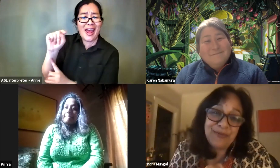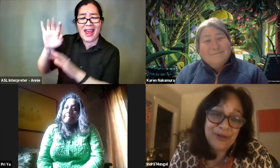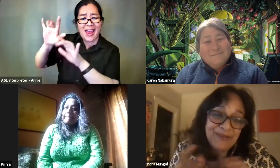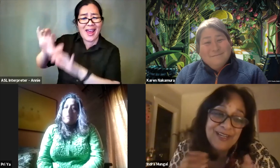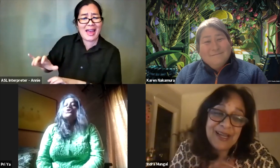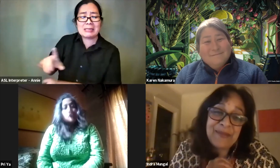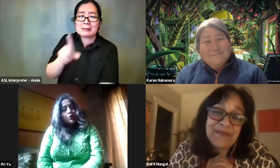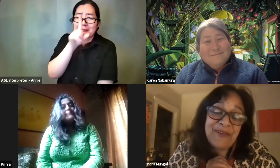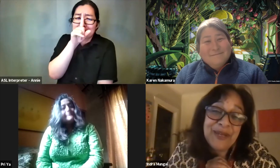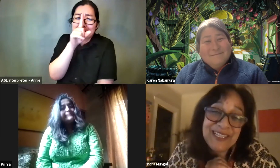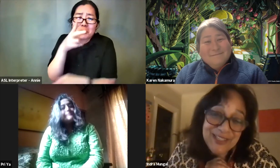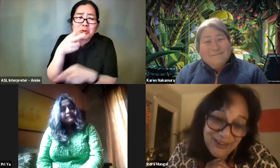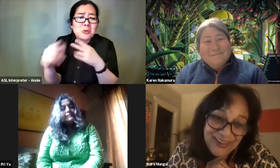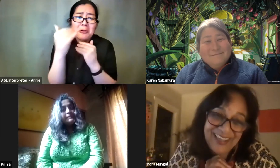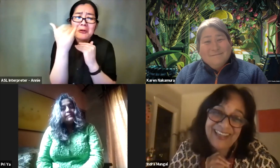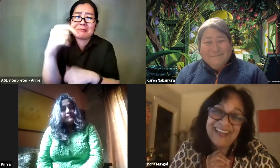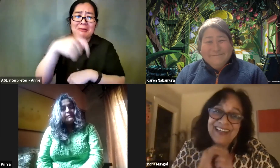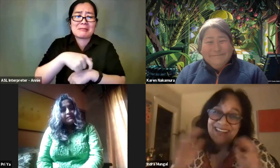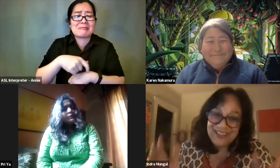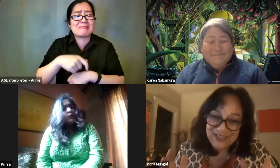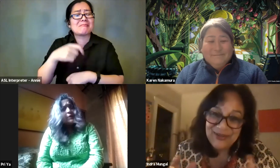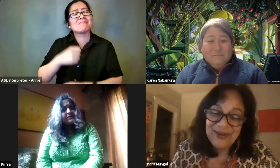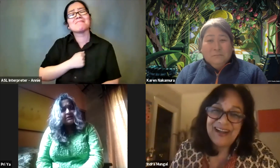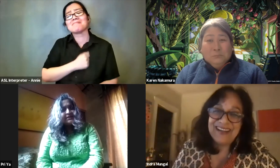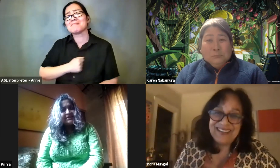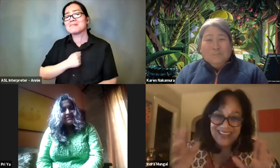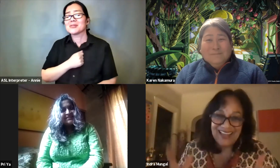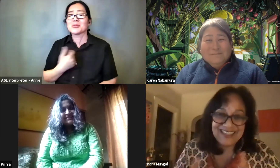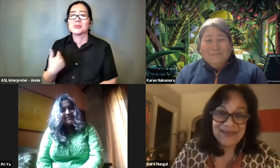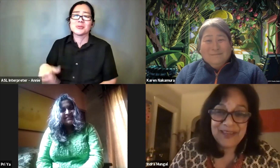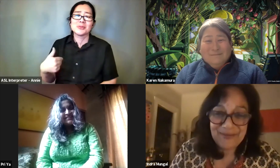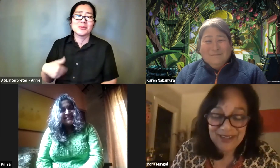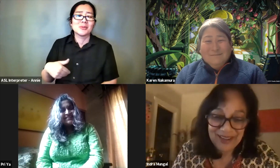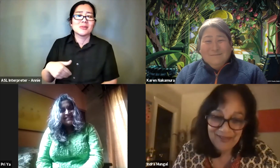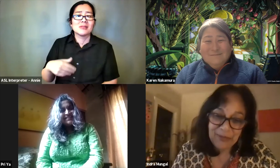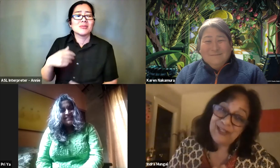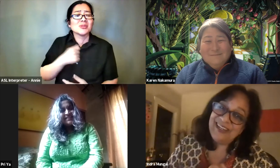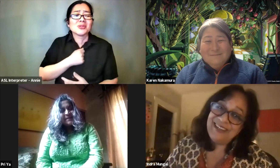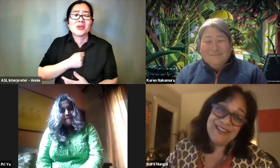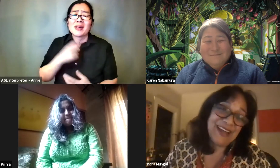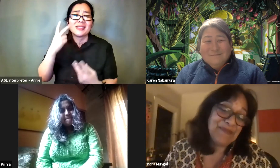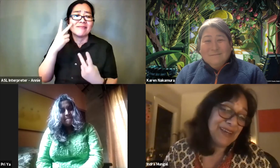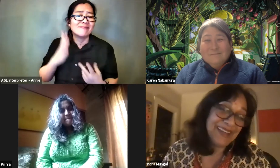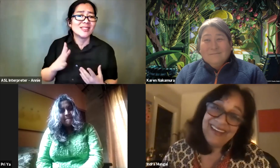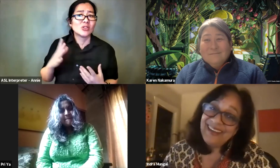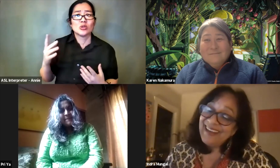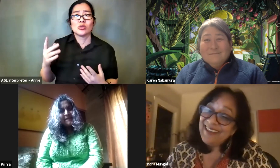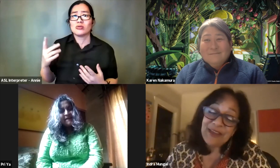Indra Mungal: period of time very sorry. Indra Mungal: to guests that we we don't have the opportunity to do that, but thank you